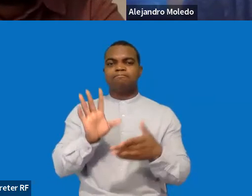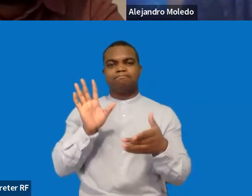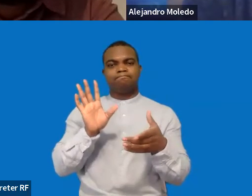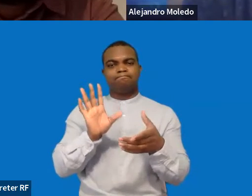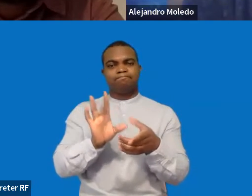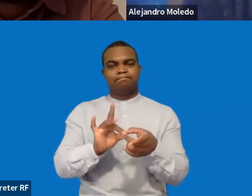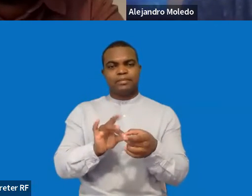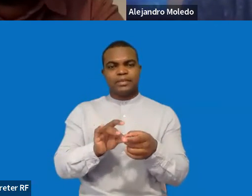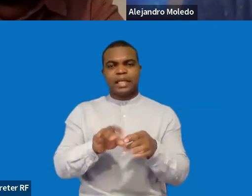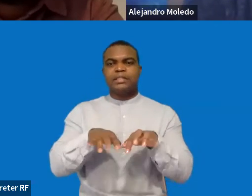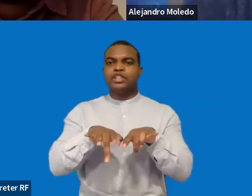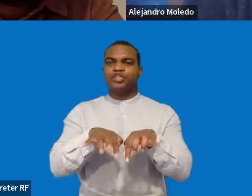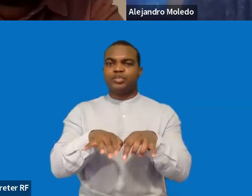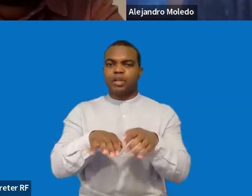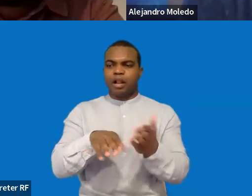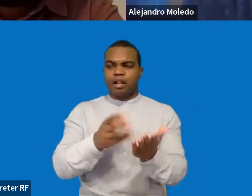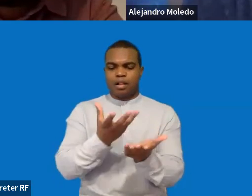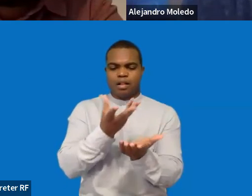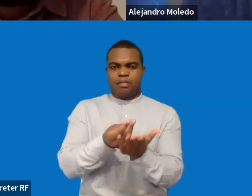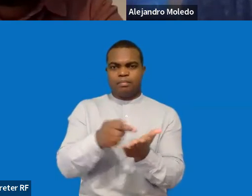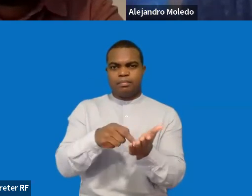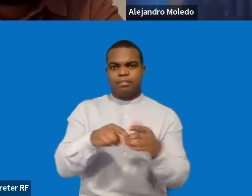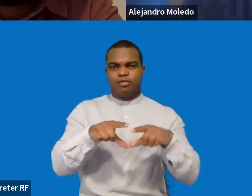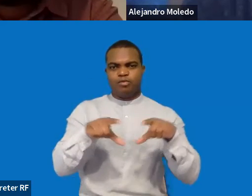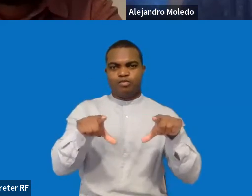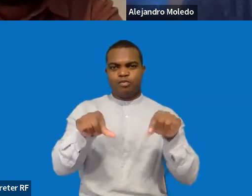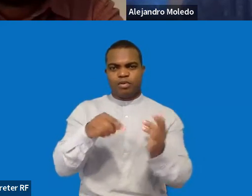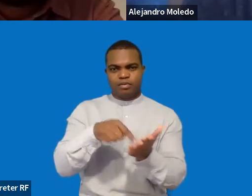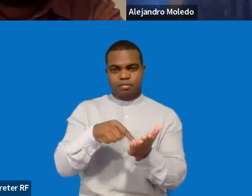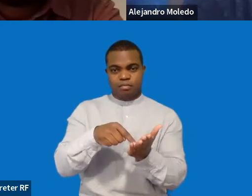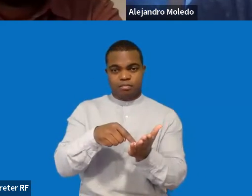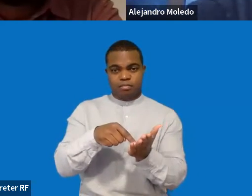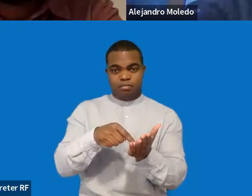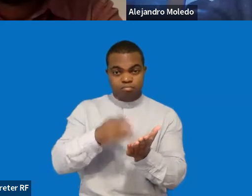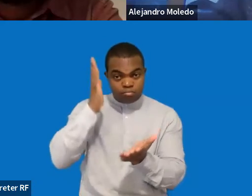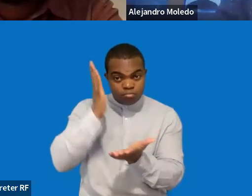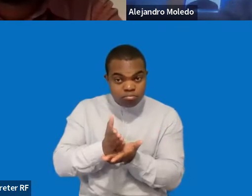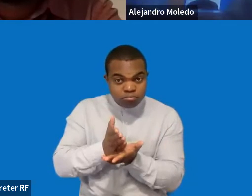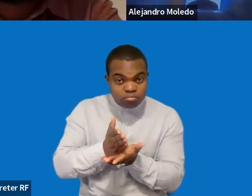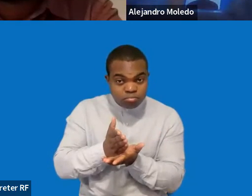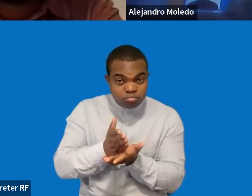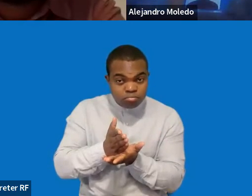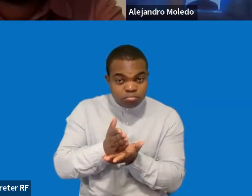The second one is if the digitalisation, the concept of digitalisation is sufficiently future-proof.